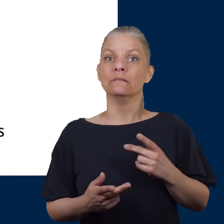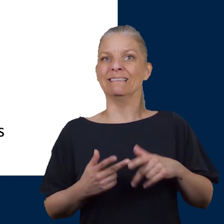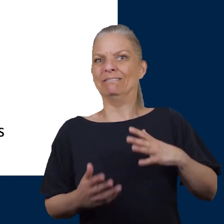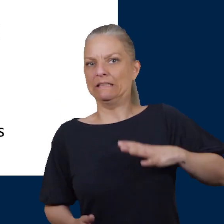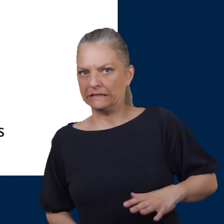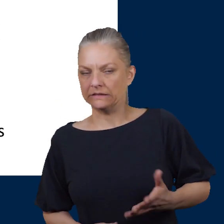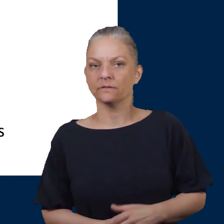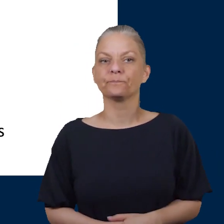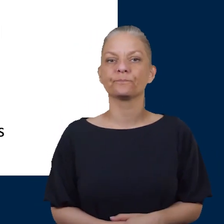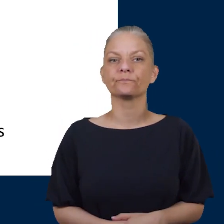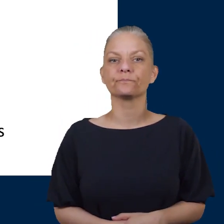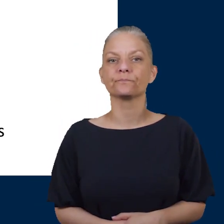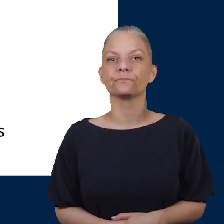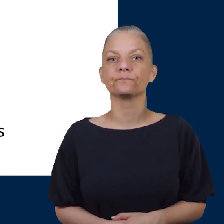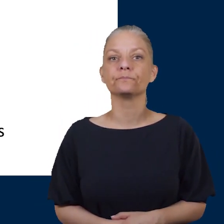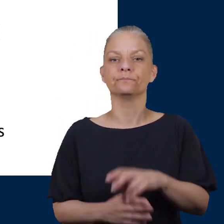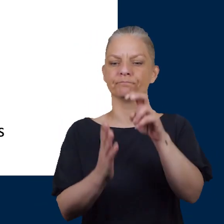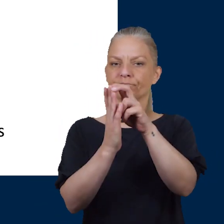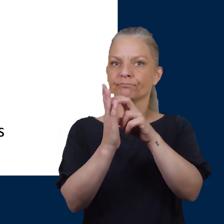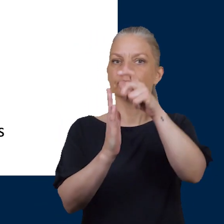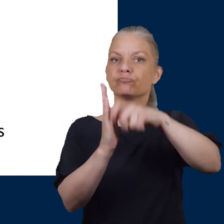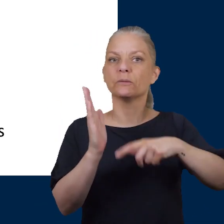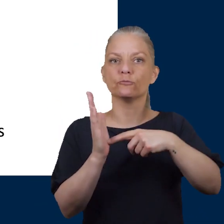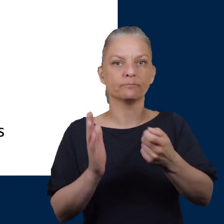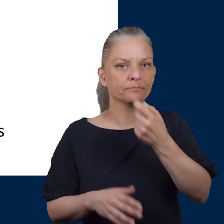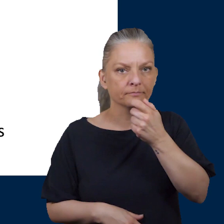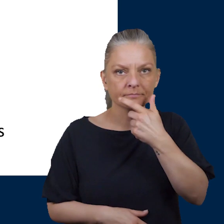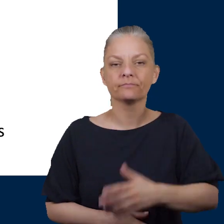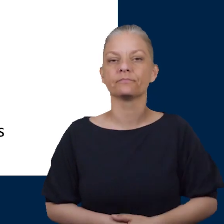lose weight if you need to, take your prescribed medication,